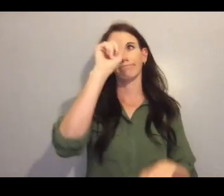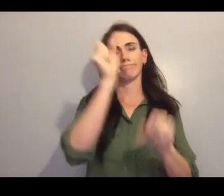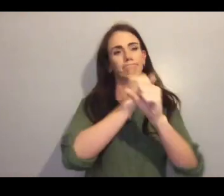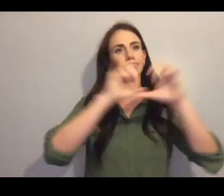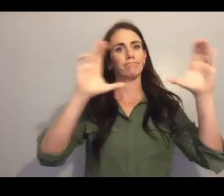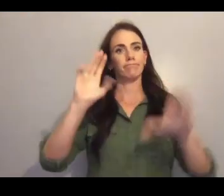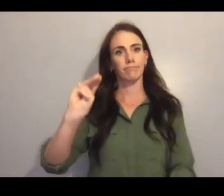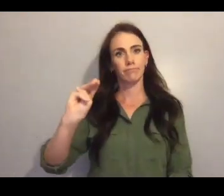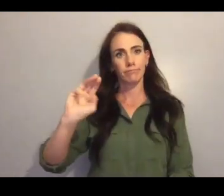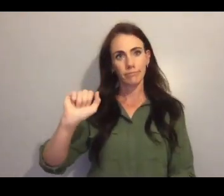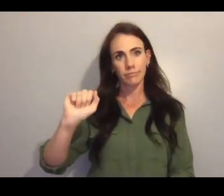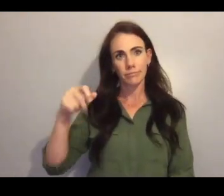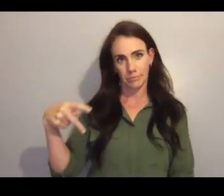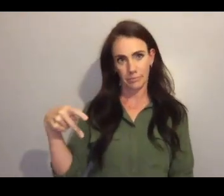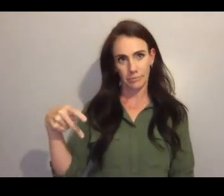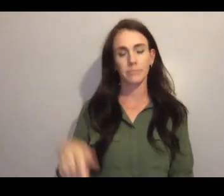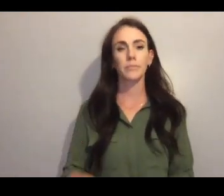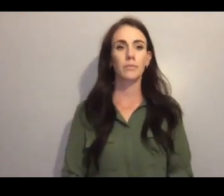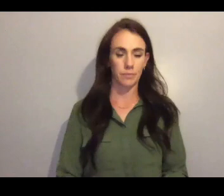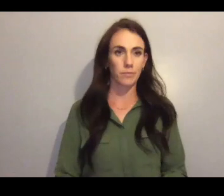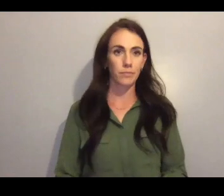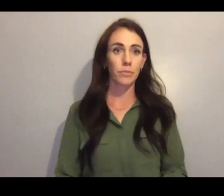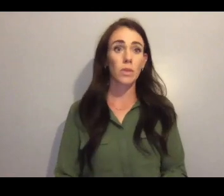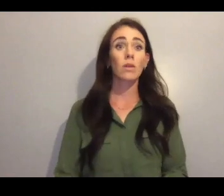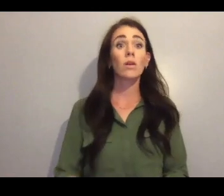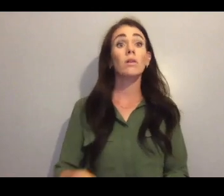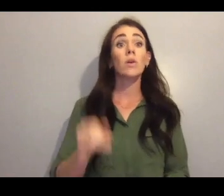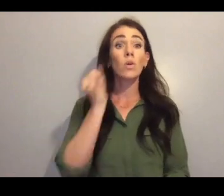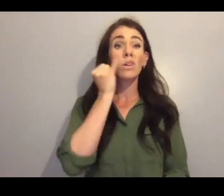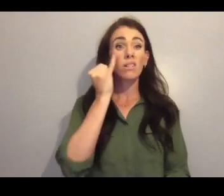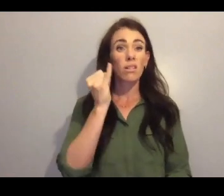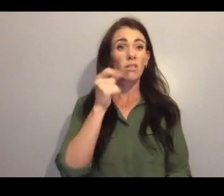The way that we do this is we visualize maps.